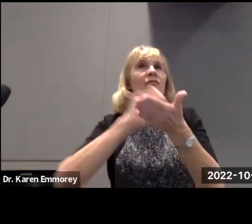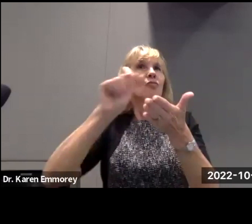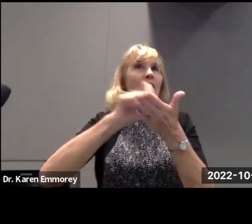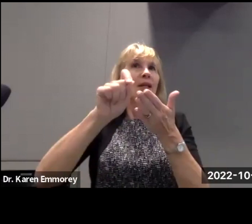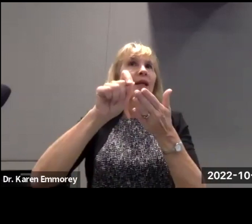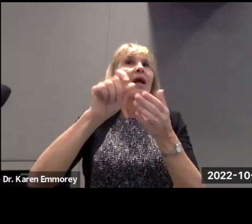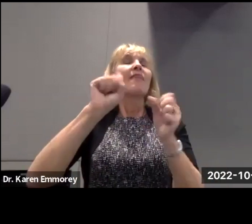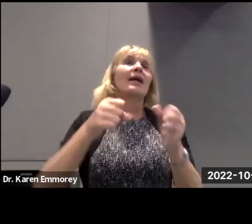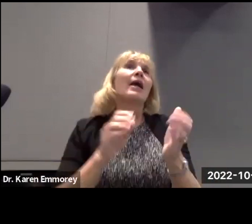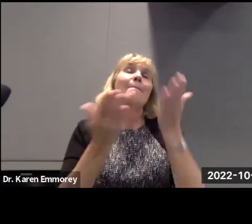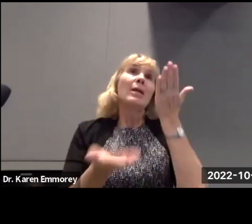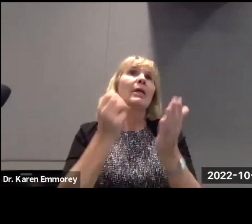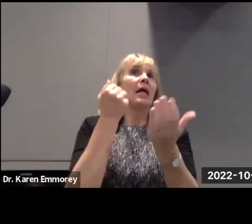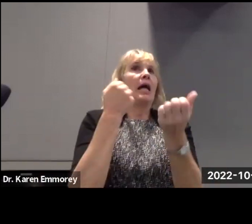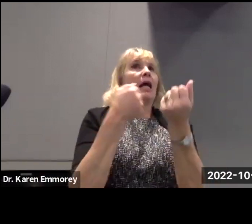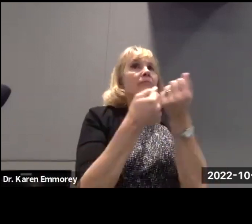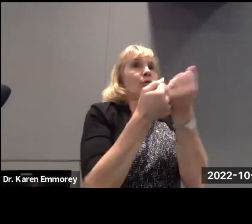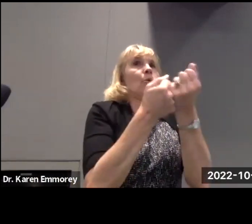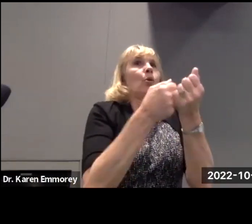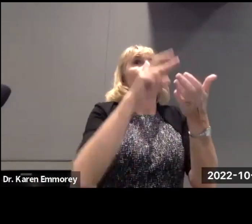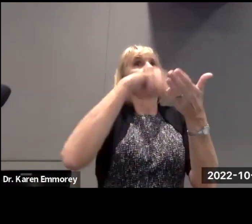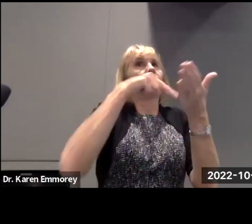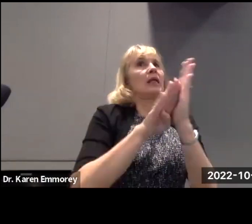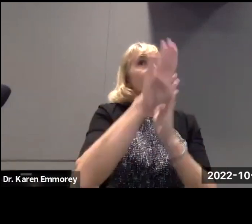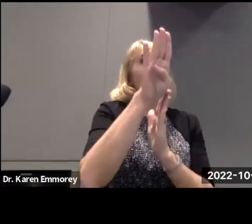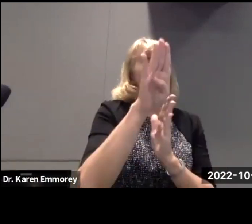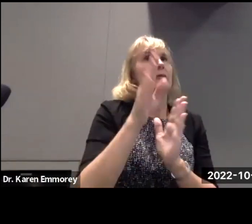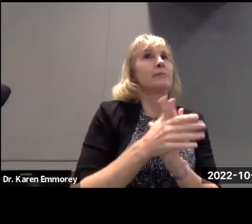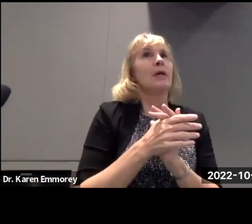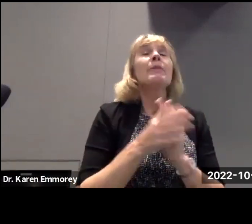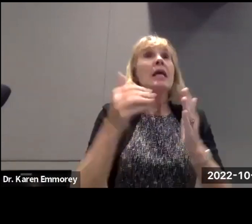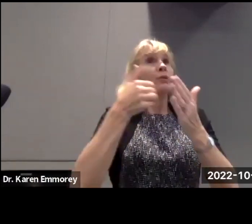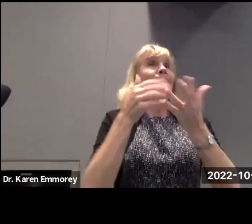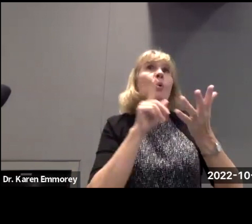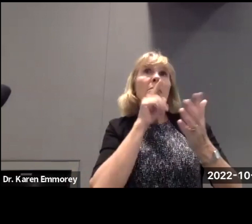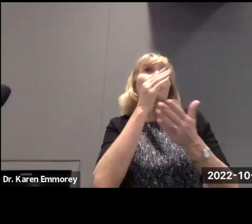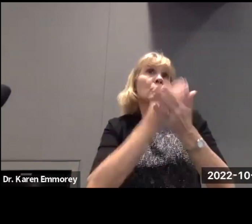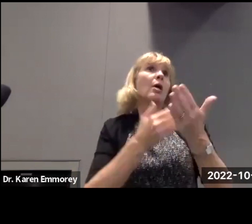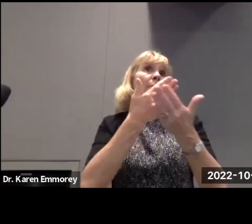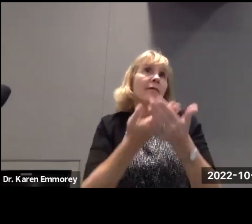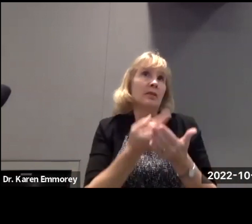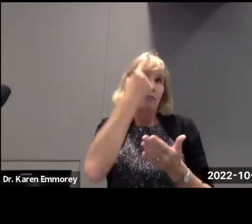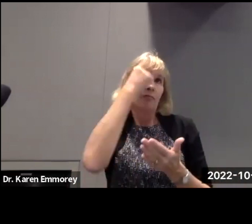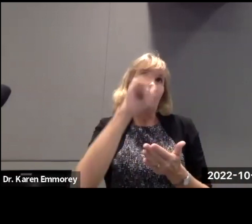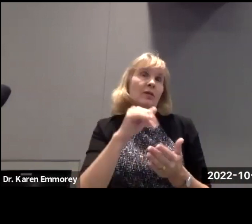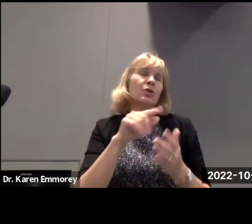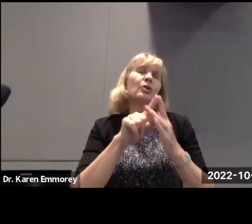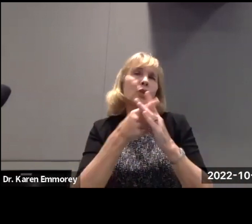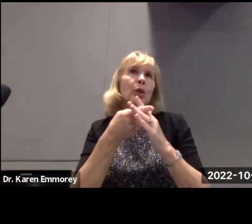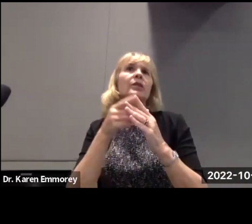and we're starting to look at adults to see how their morphological process is similar. So I don't have a lot